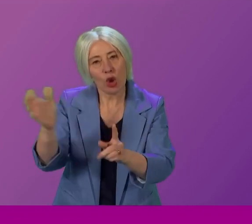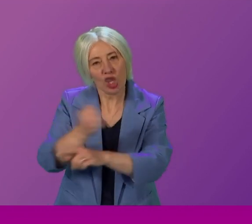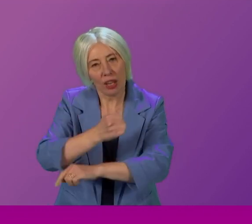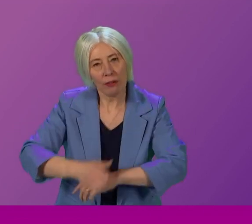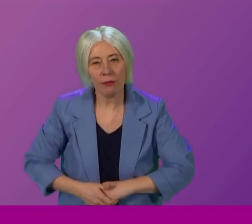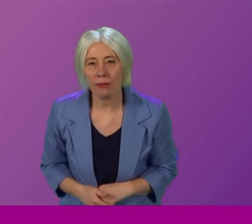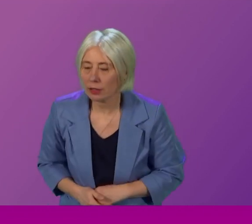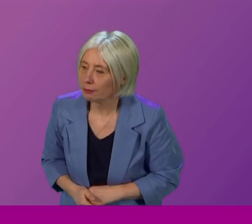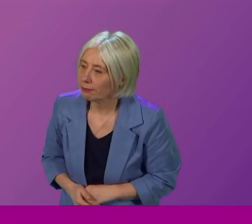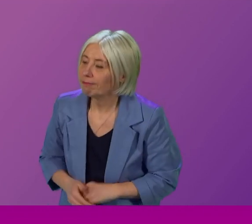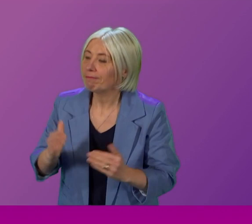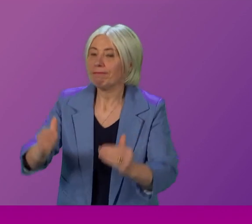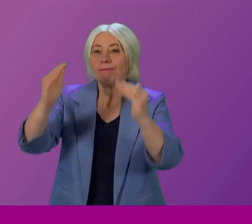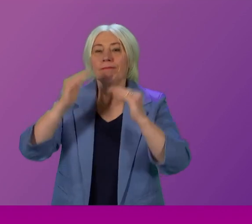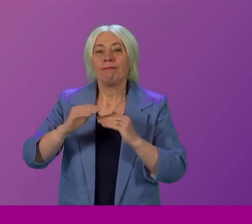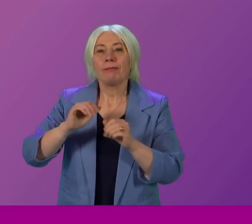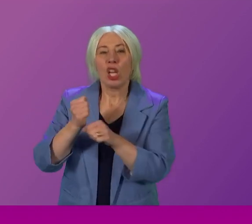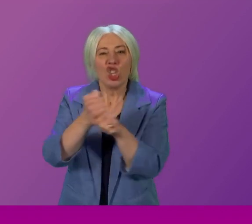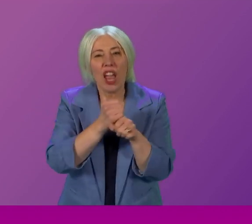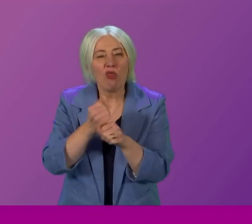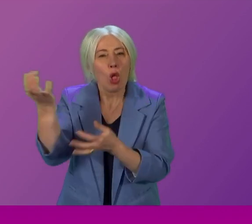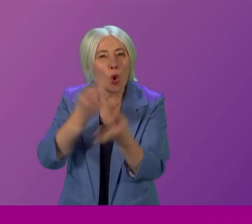We move to general and constituency supplementary questions.